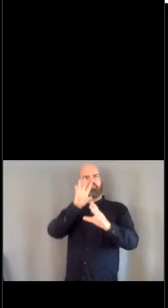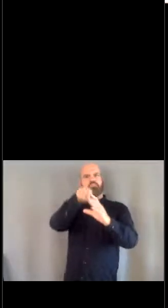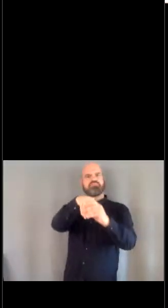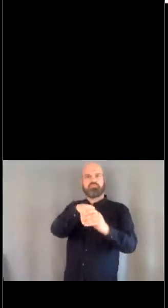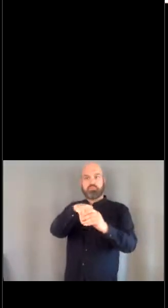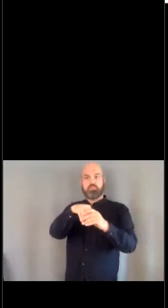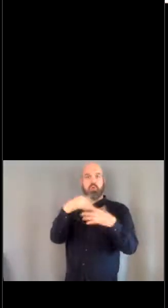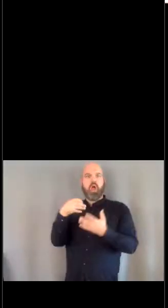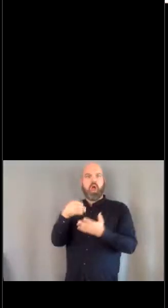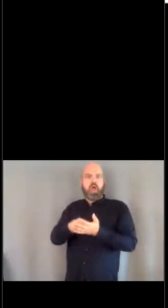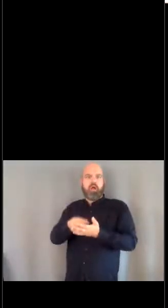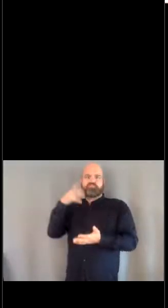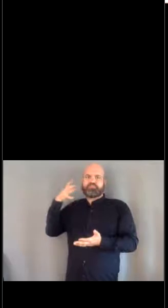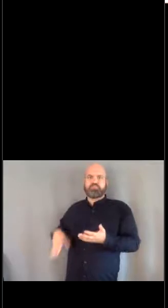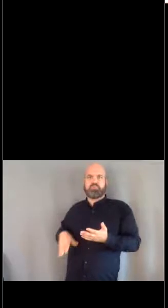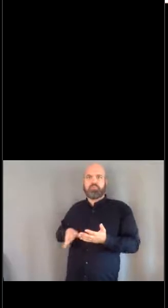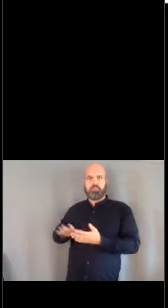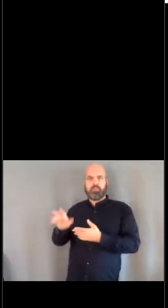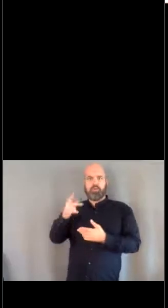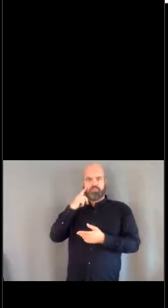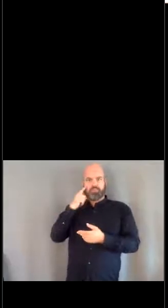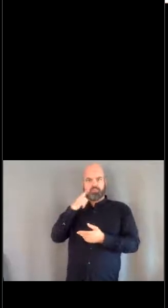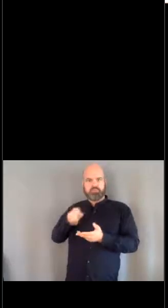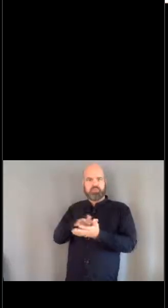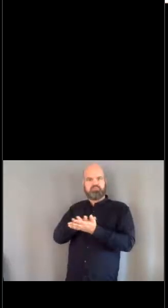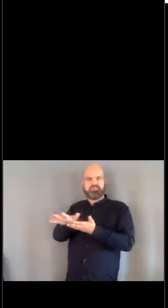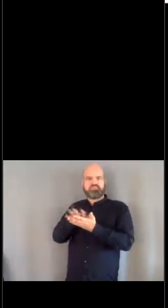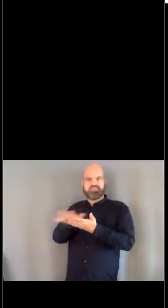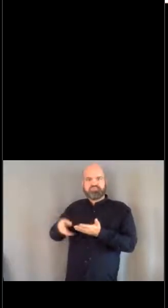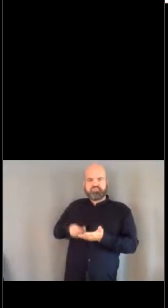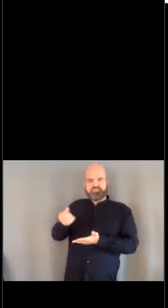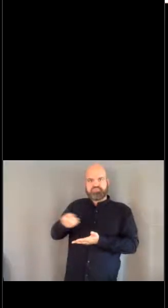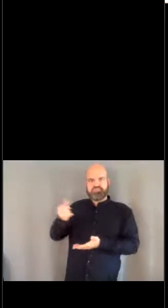then they could actually be living way below the poverty line, in effect.